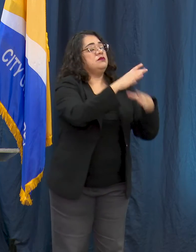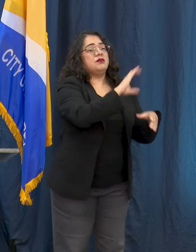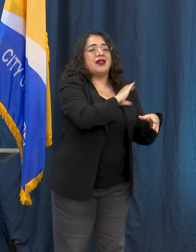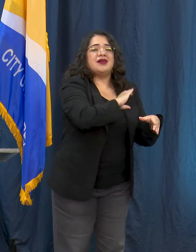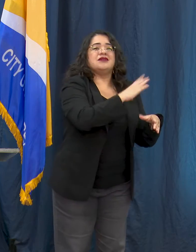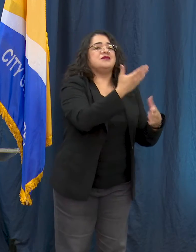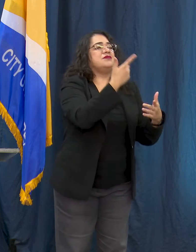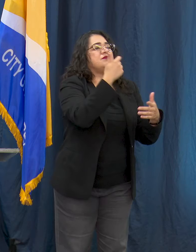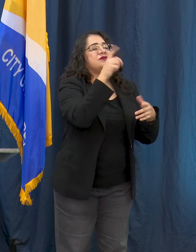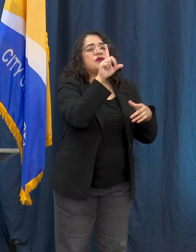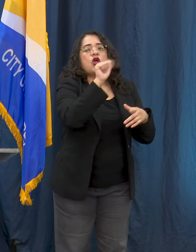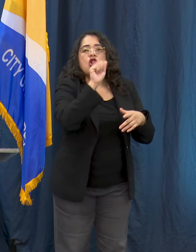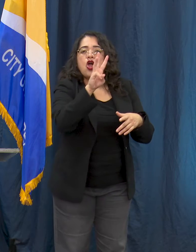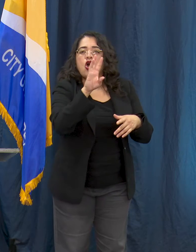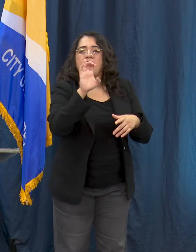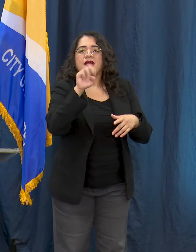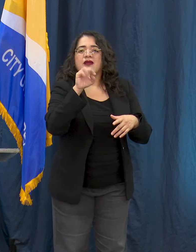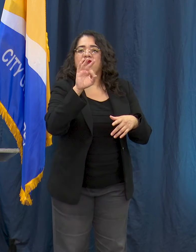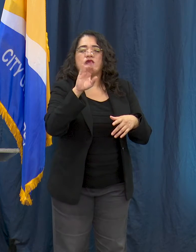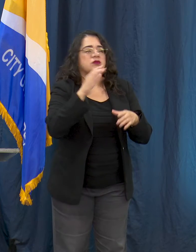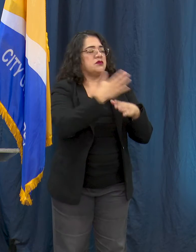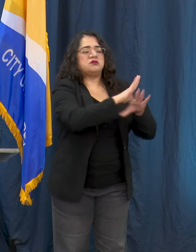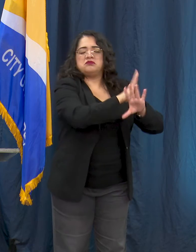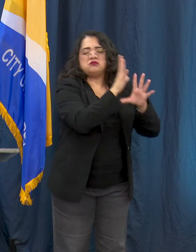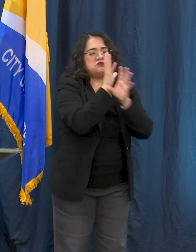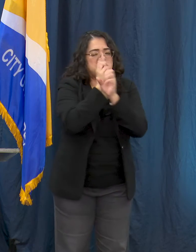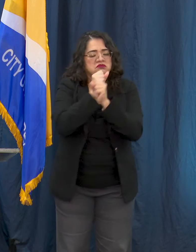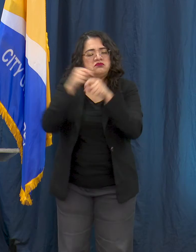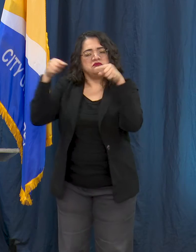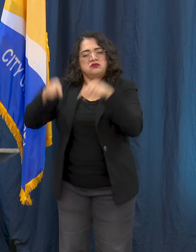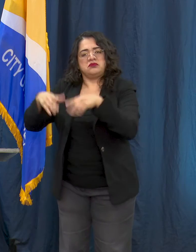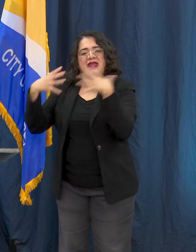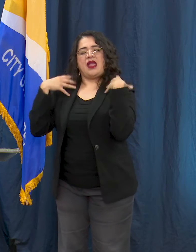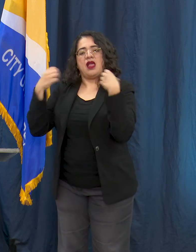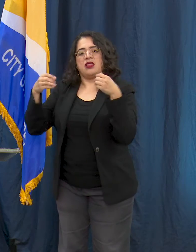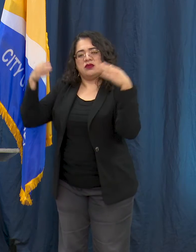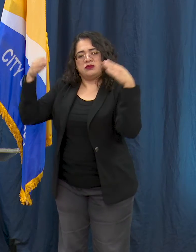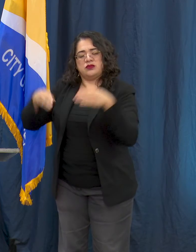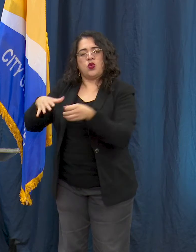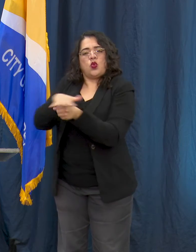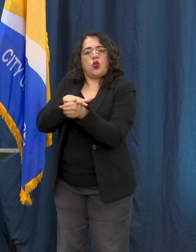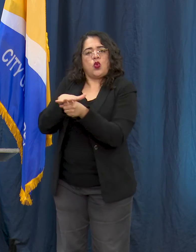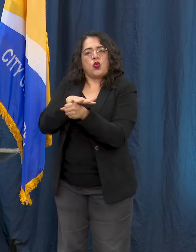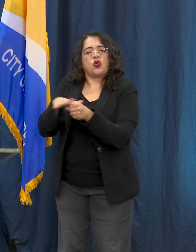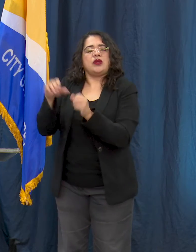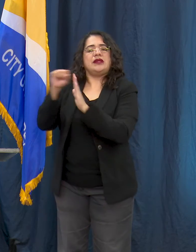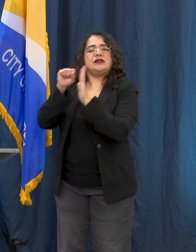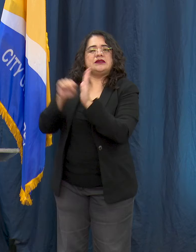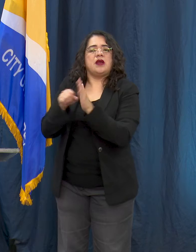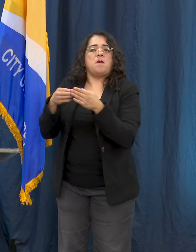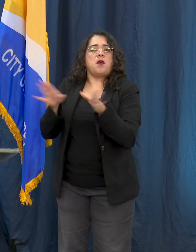The data are not collected and stored-- sorry, the data are only collected and stored for use by local and state public health departments.